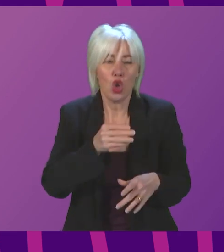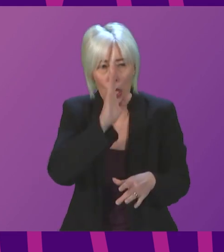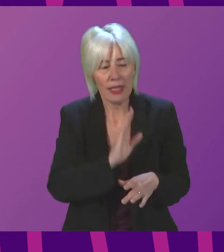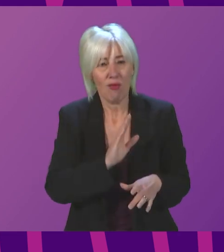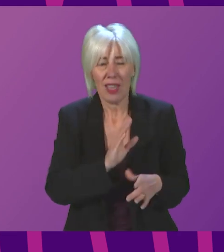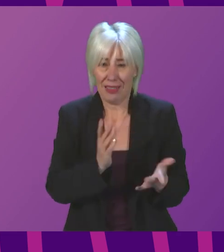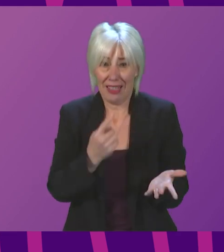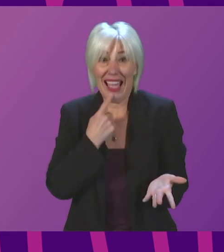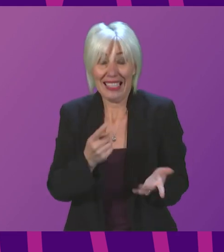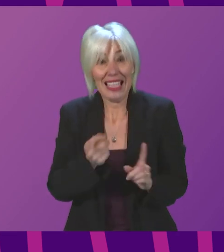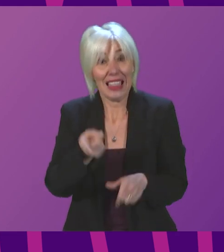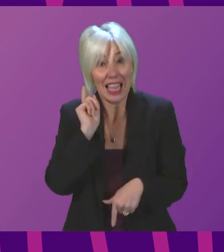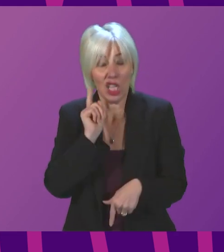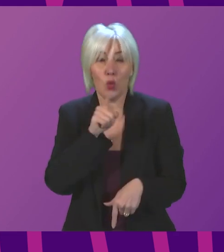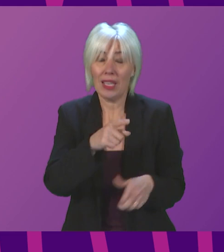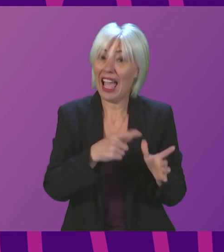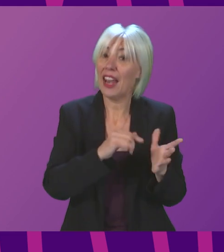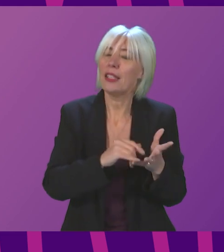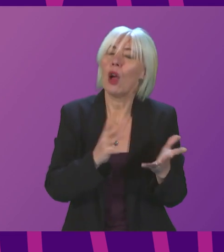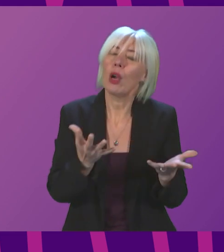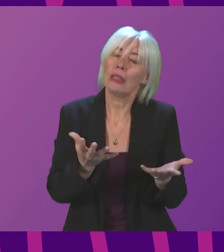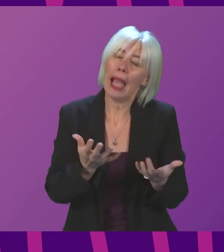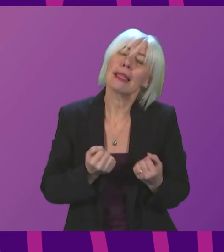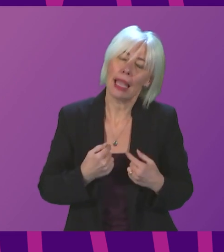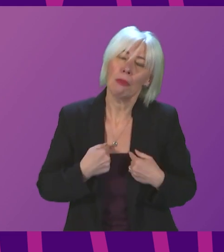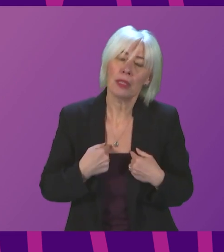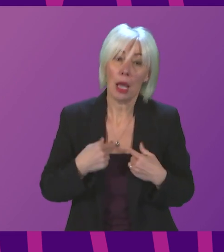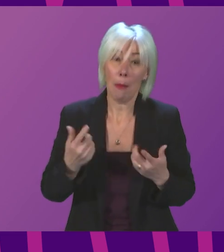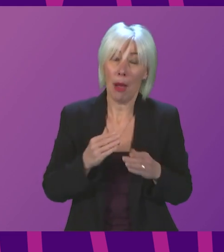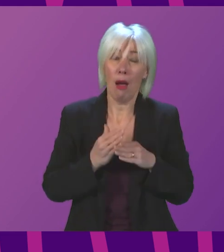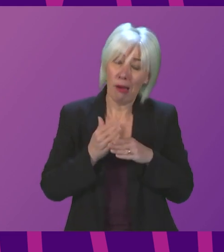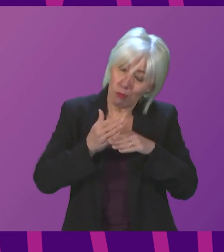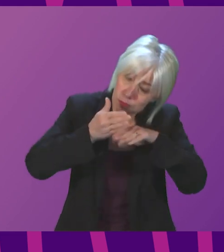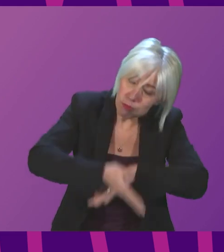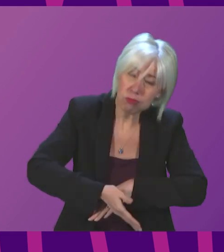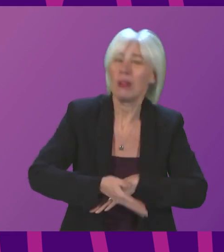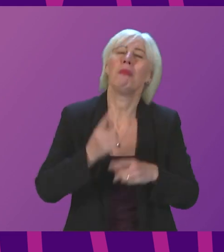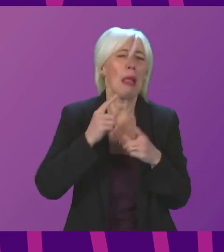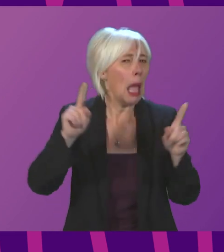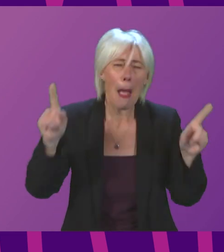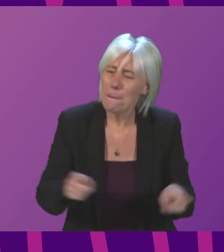point that Anas Sarwar conceded and agreed with—it will never be possible for any hospital